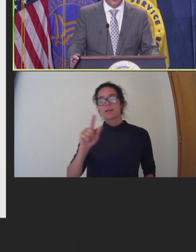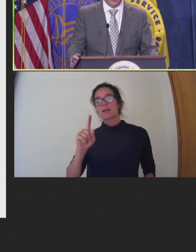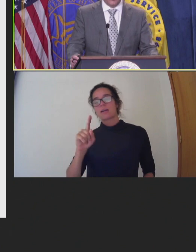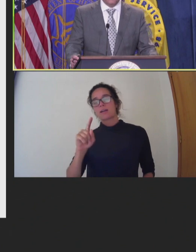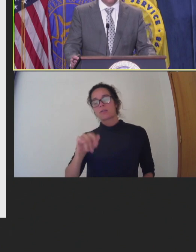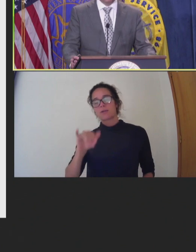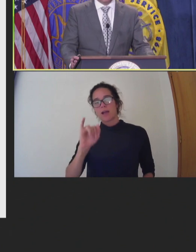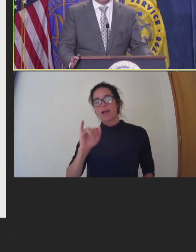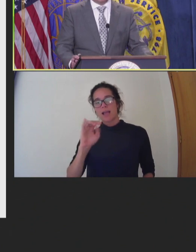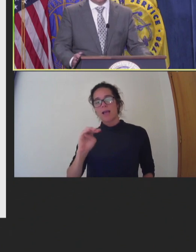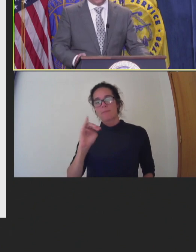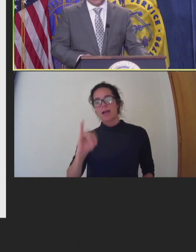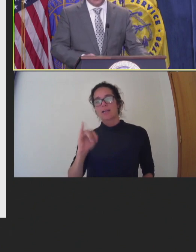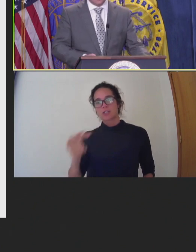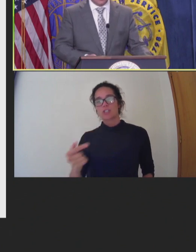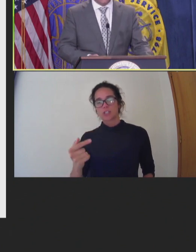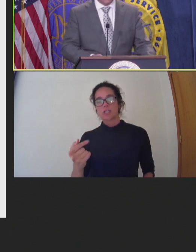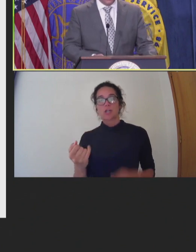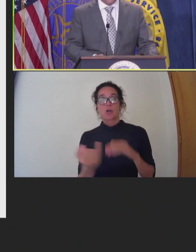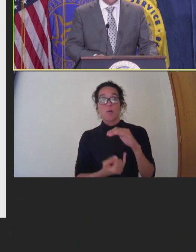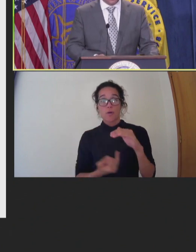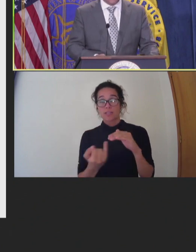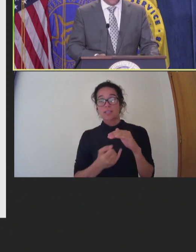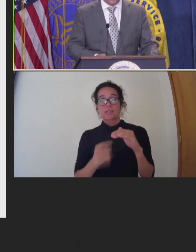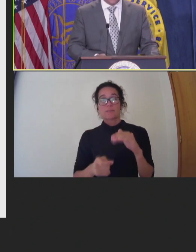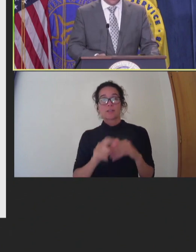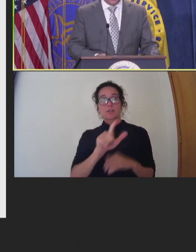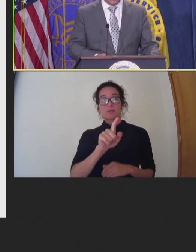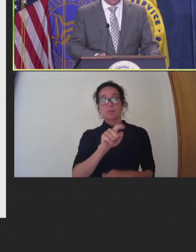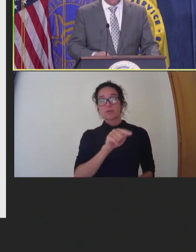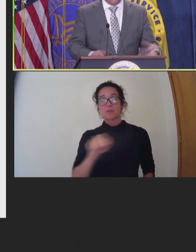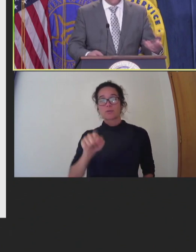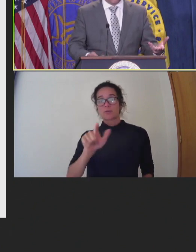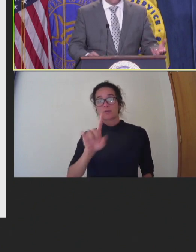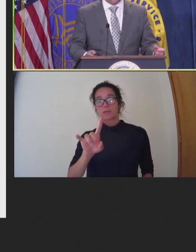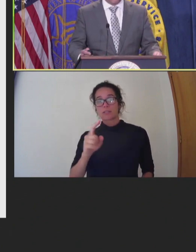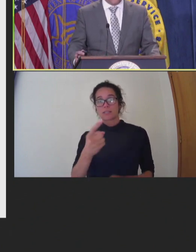extended from 21 to 28 days. And so, all of that had to be -- all of those instructions had to be